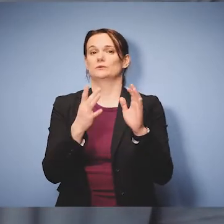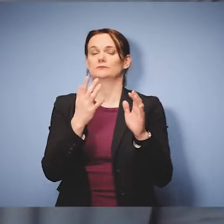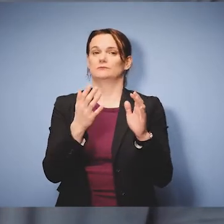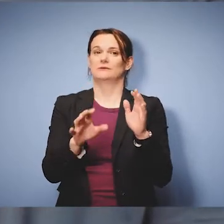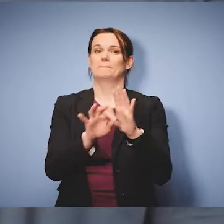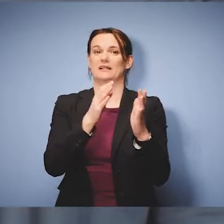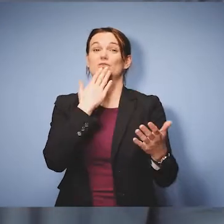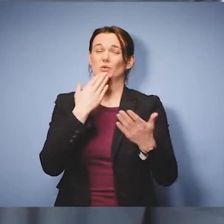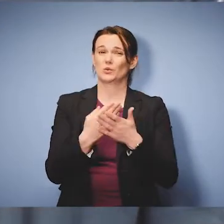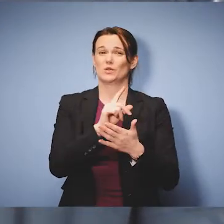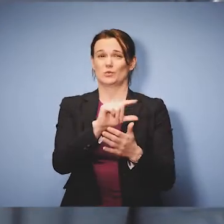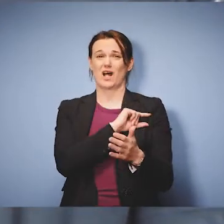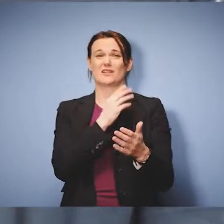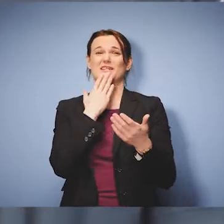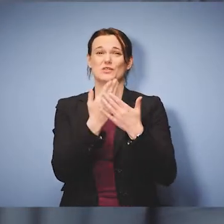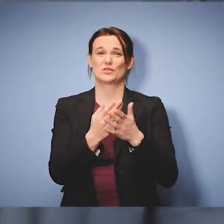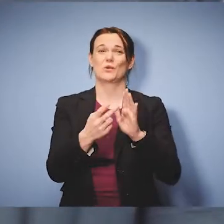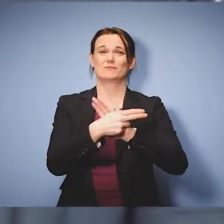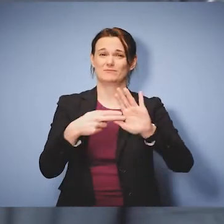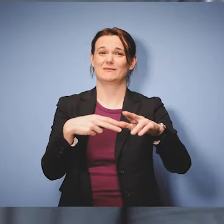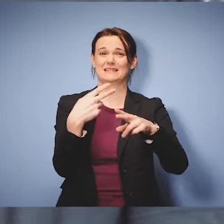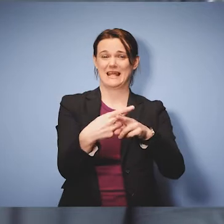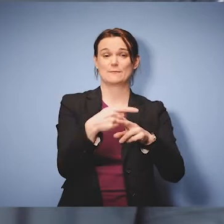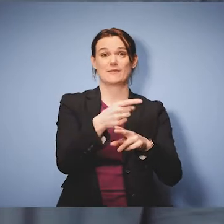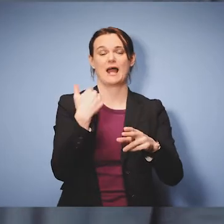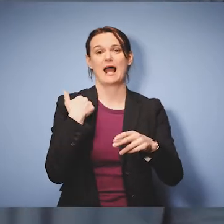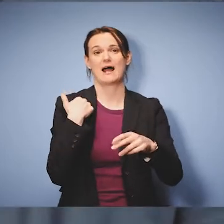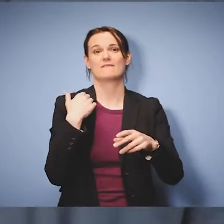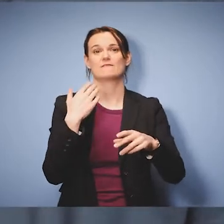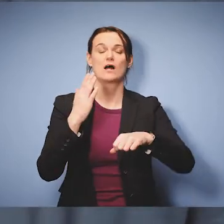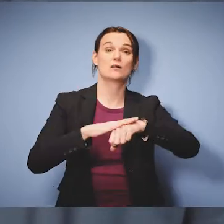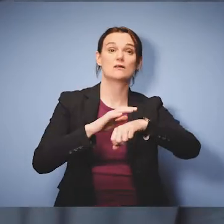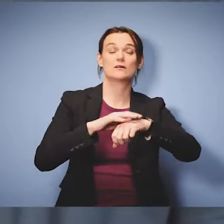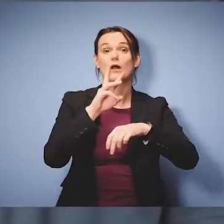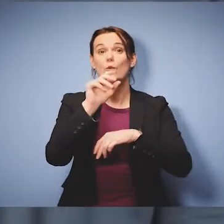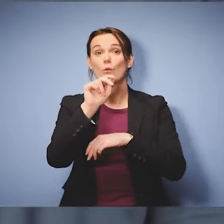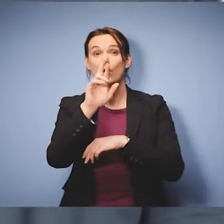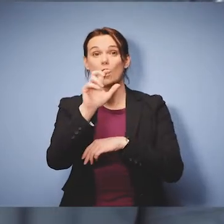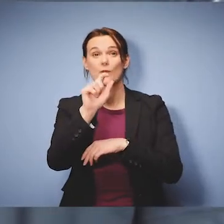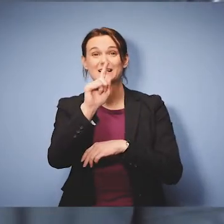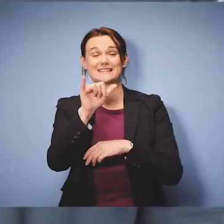because they're probably going to come with a manufacturer warranty. And if they break you're gonna be able to find parts to fix them.